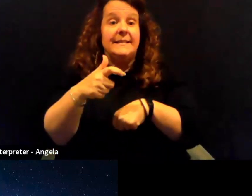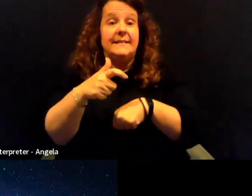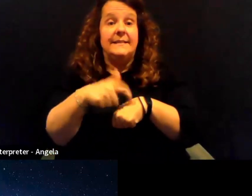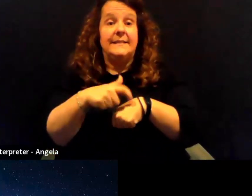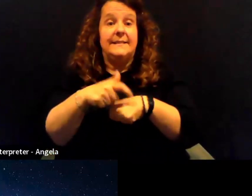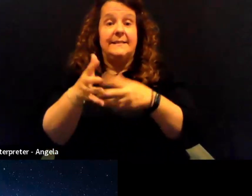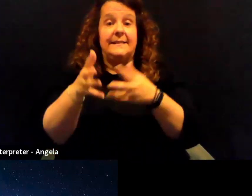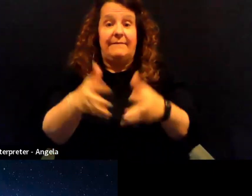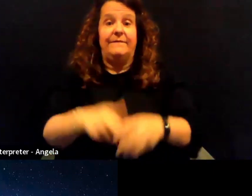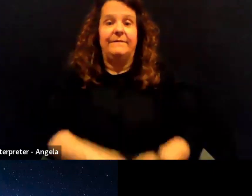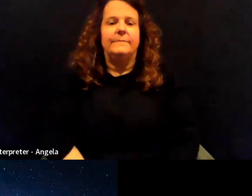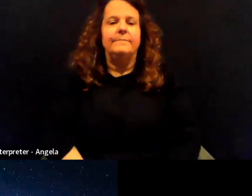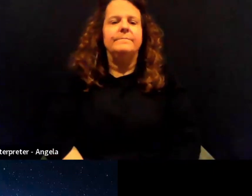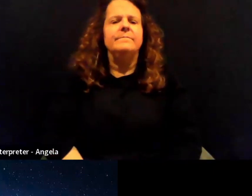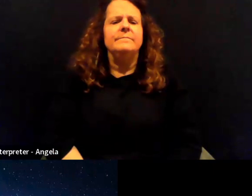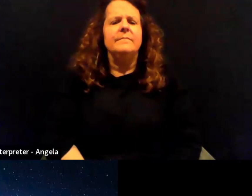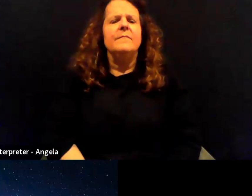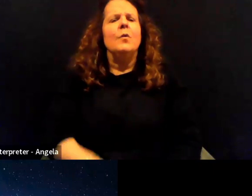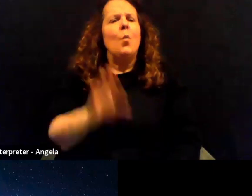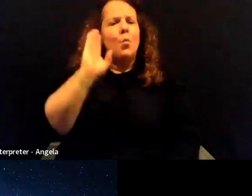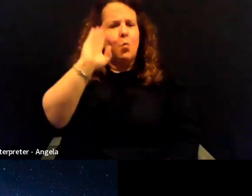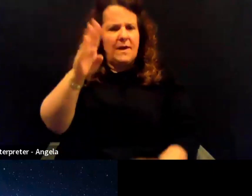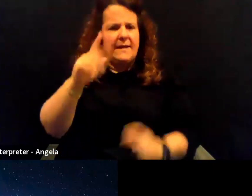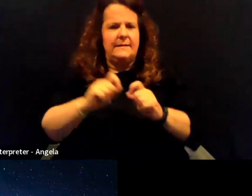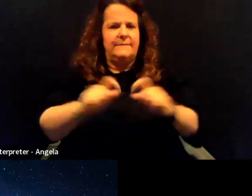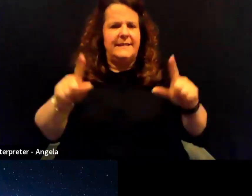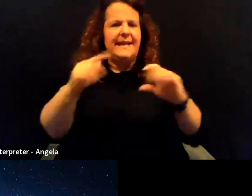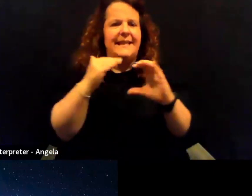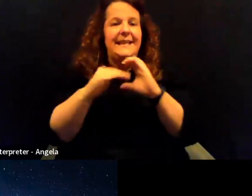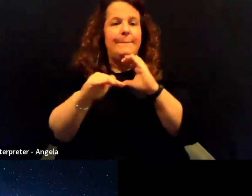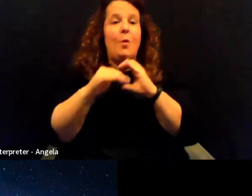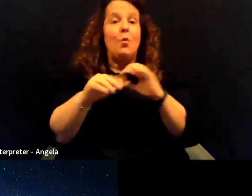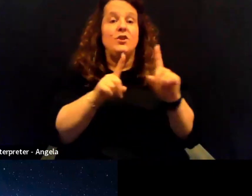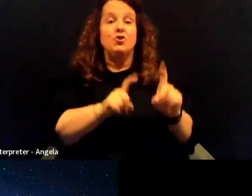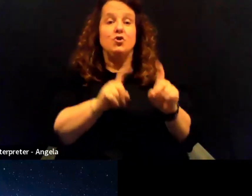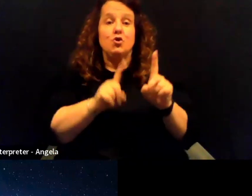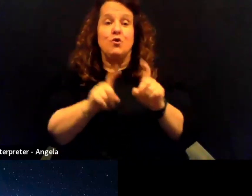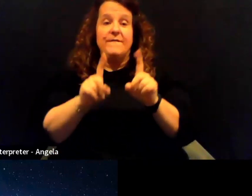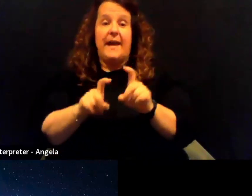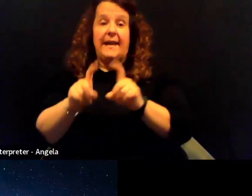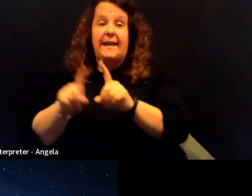You will be getting an email with a survey. However, there's also a link right here